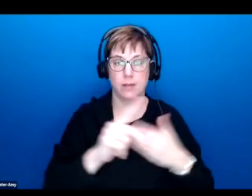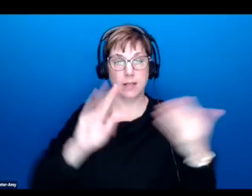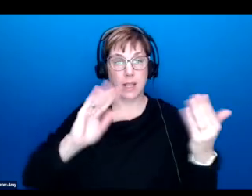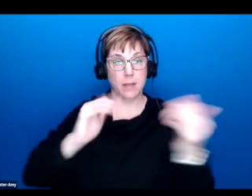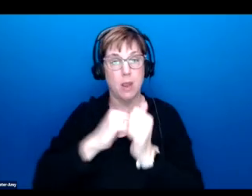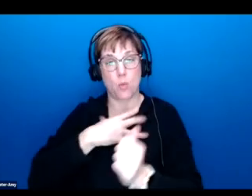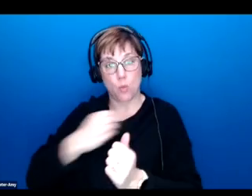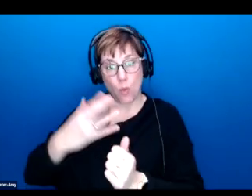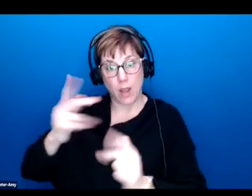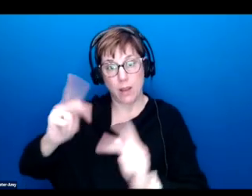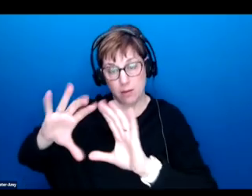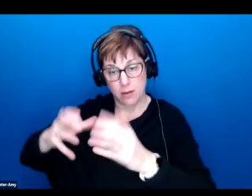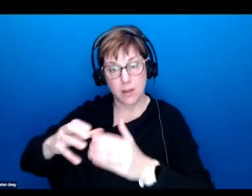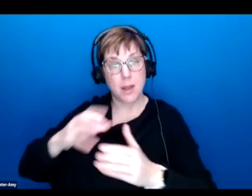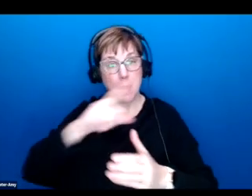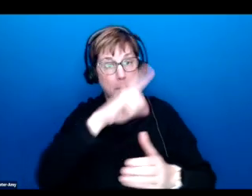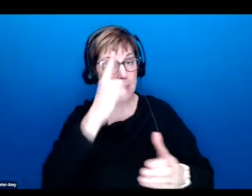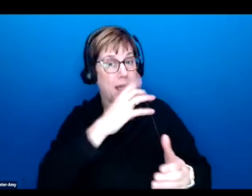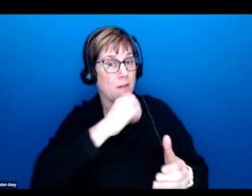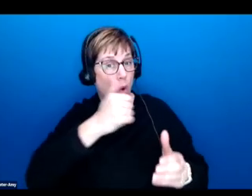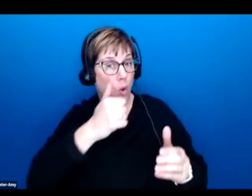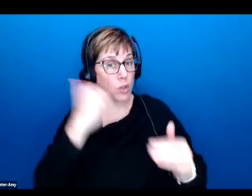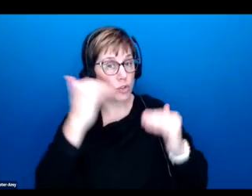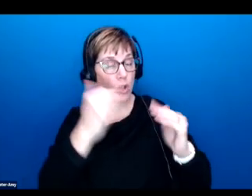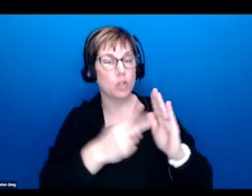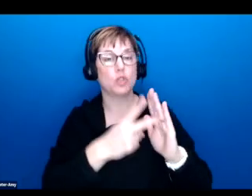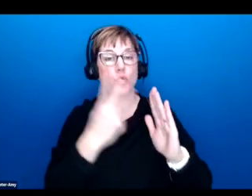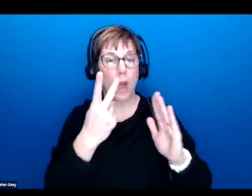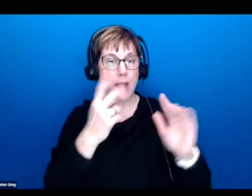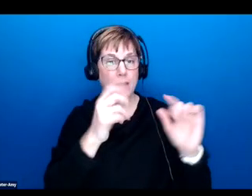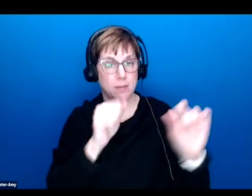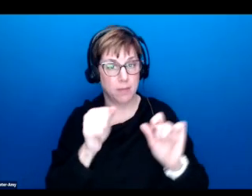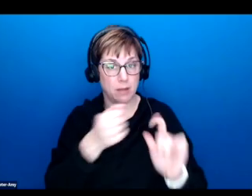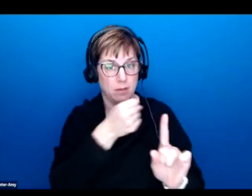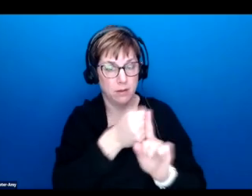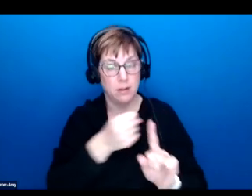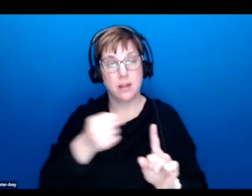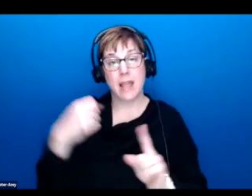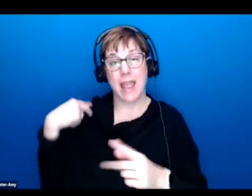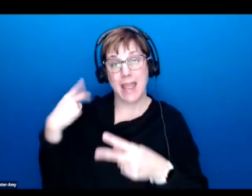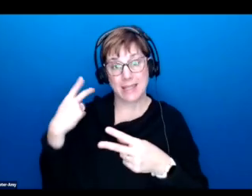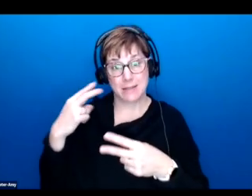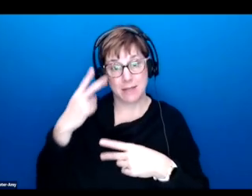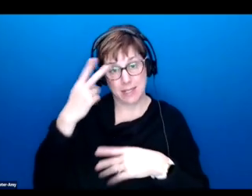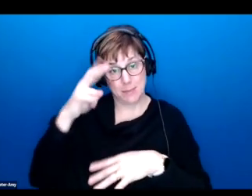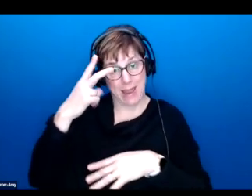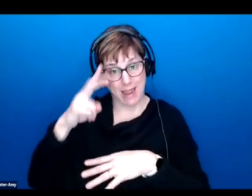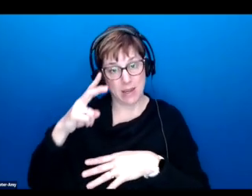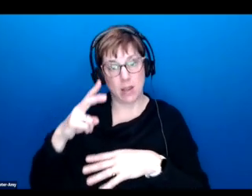black older adults are nearly twice as likely and Hispanic older adults are nearly 1.5 times as